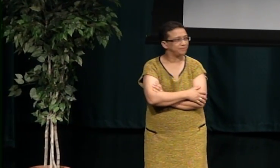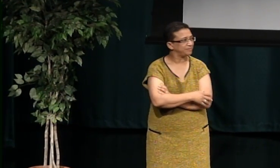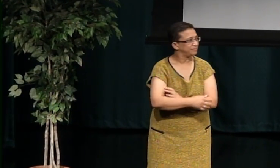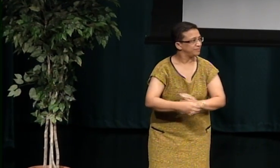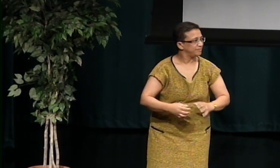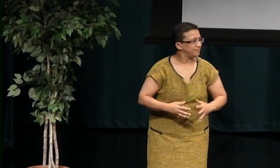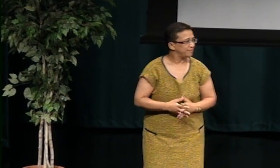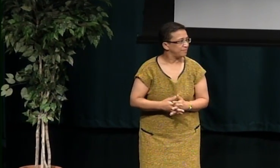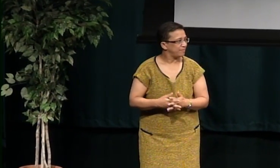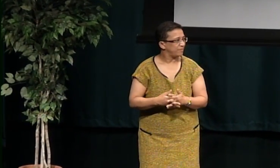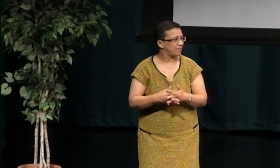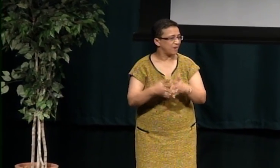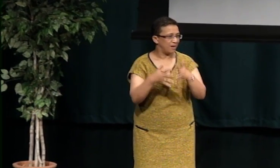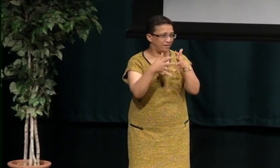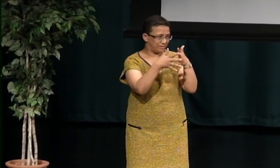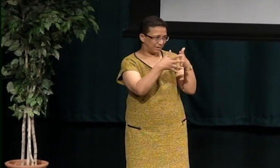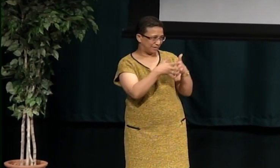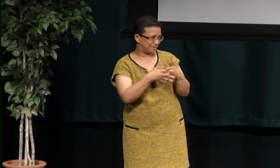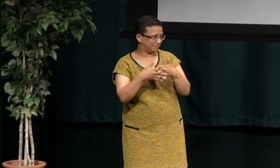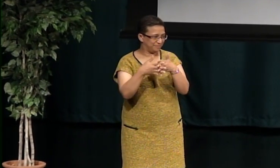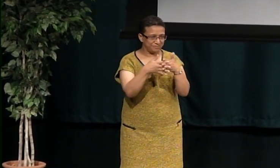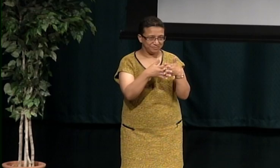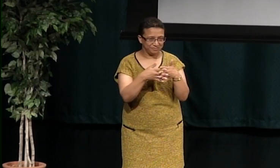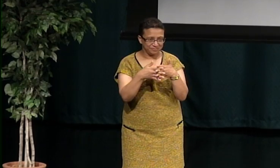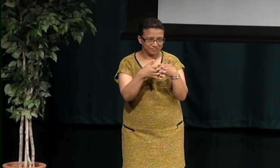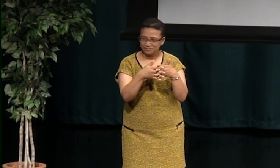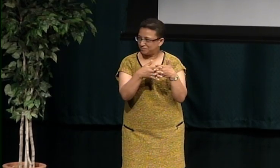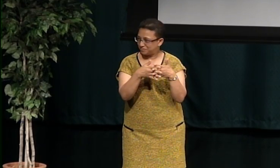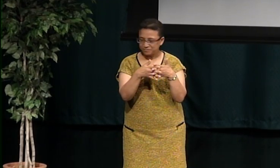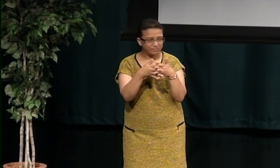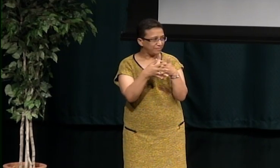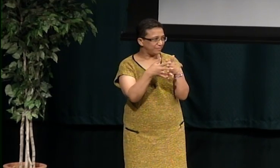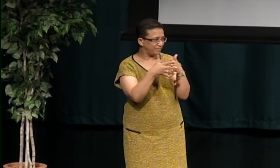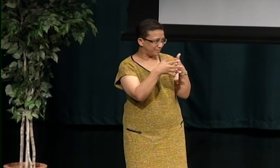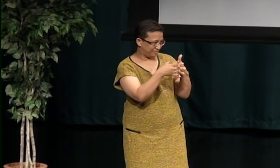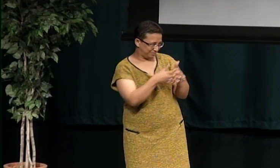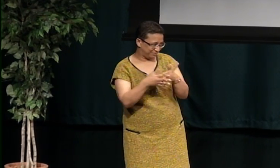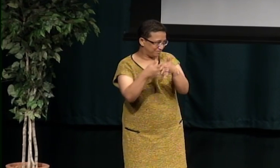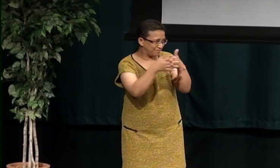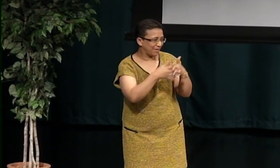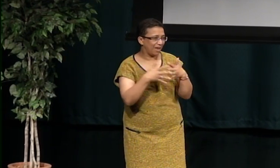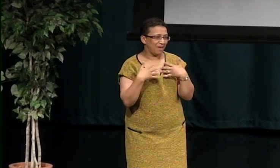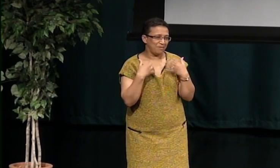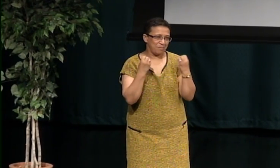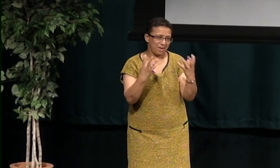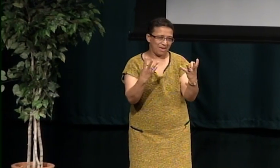We're living in a fishbowl. So what, from your perspective, do you see that we could do to make some more, further change?